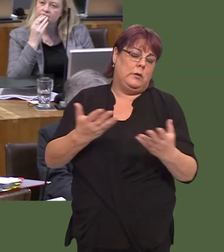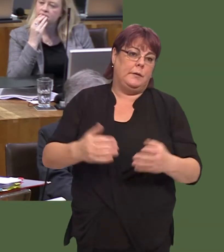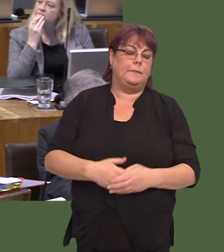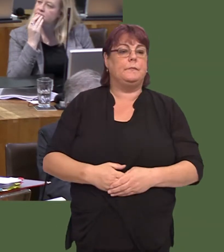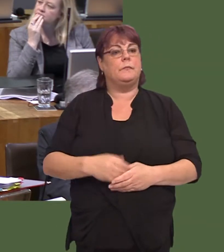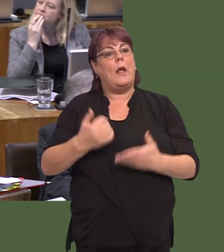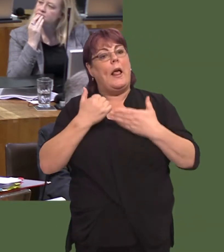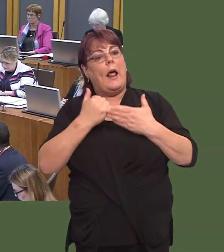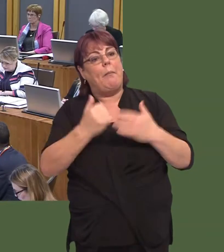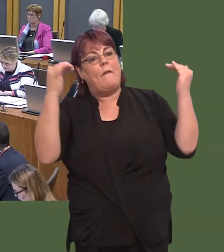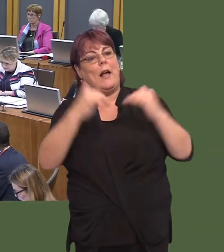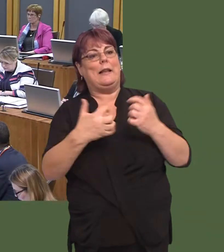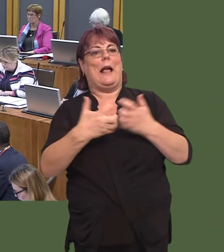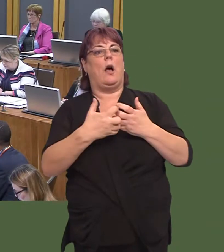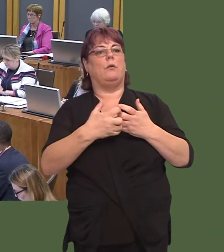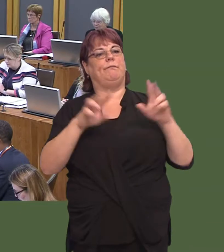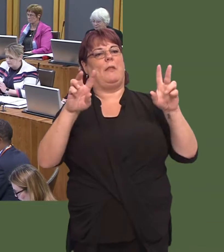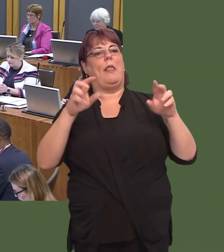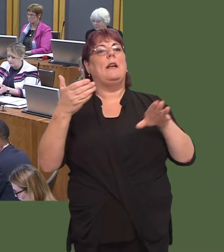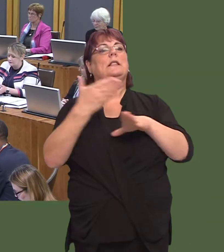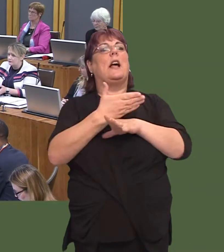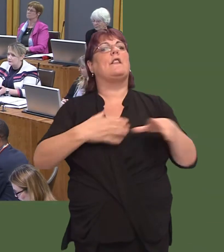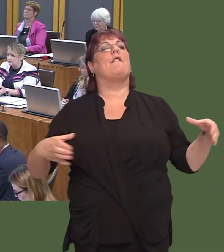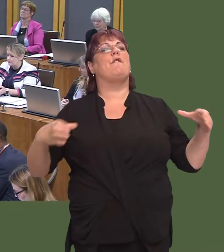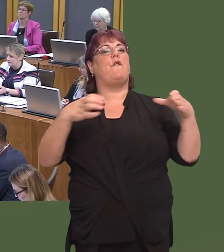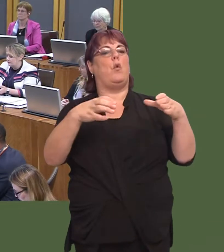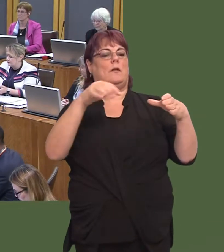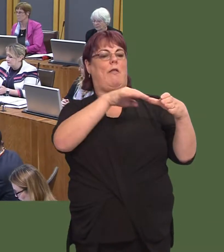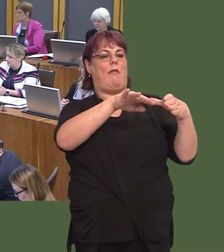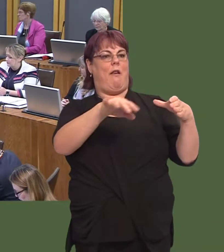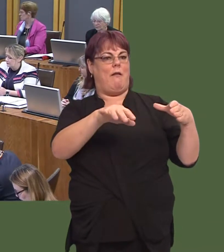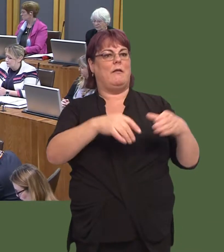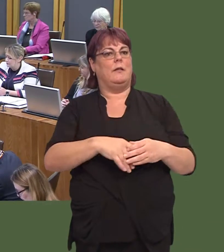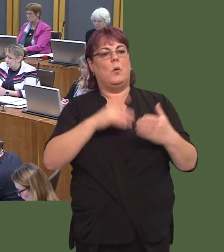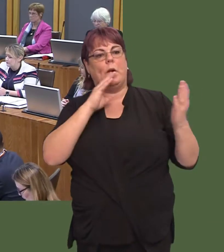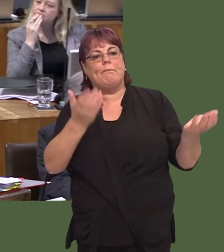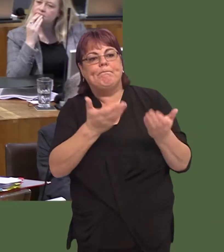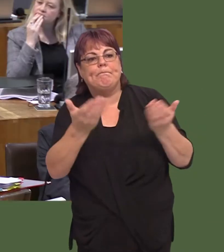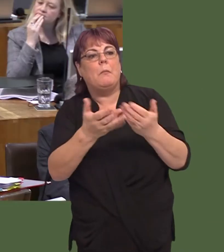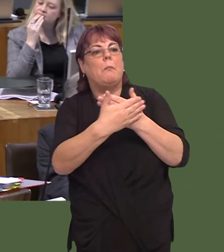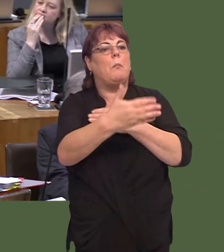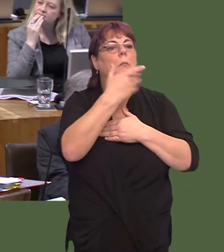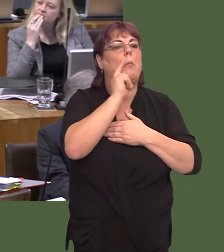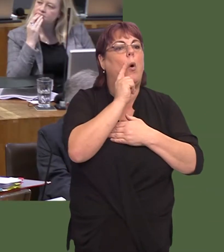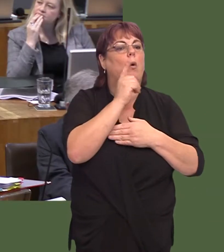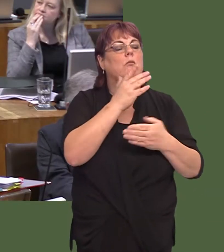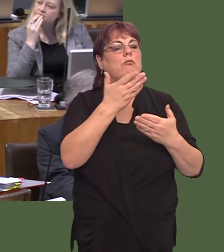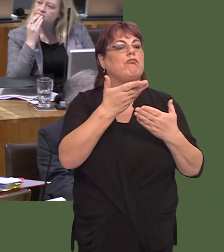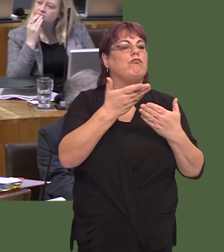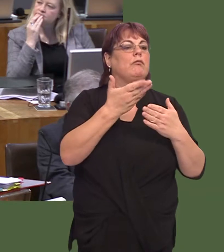Thatís done a lot of work to see how we can encourage more self-employment. I donít believe that people lack entrepreneurial flair in the Valleys; I think itís encouragement.